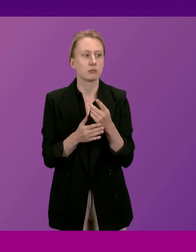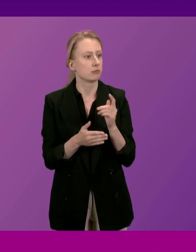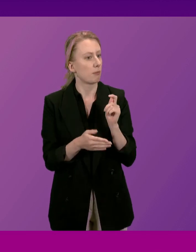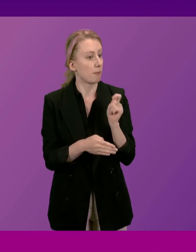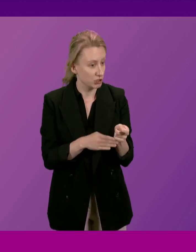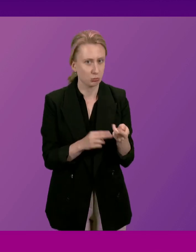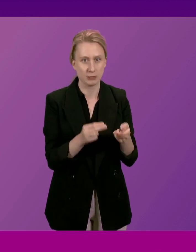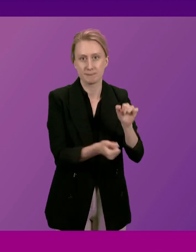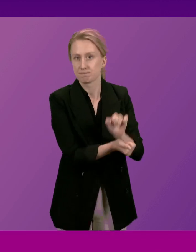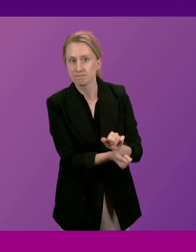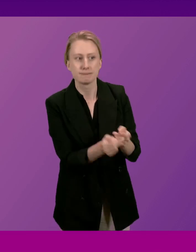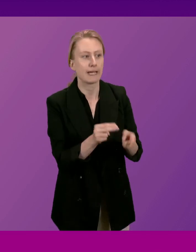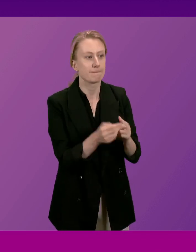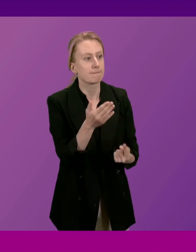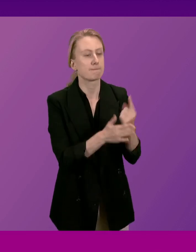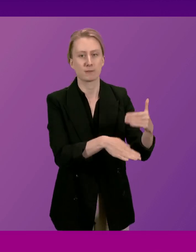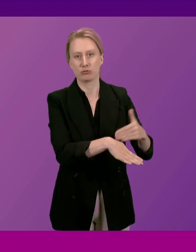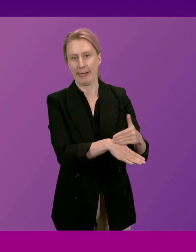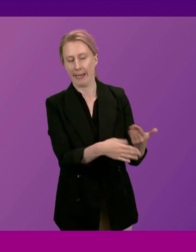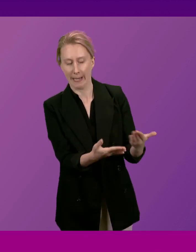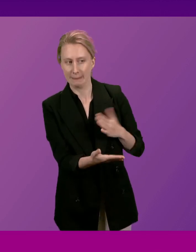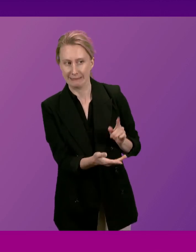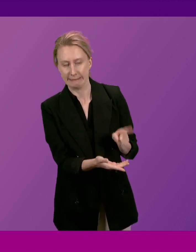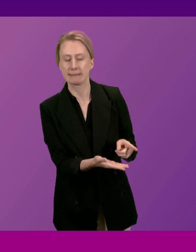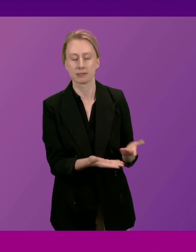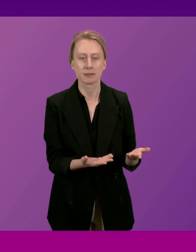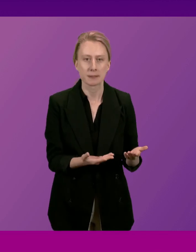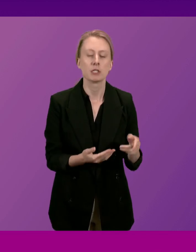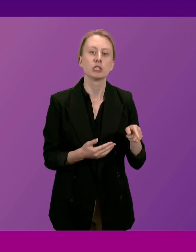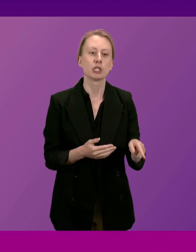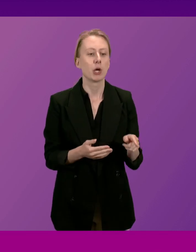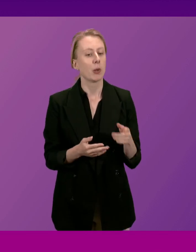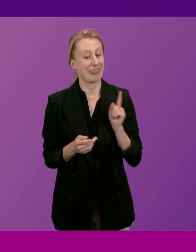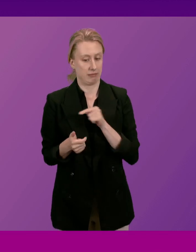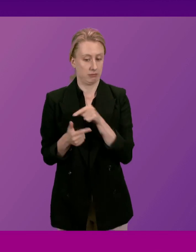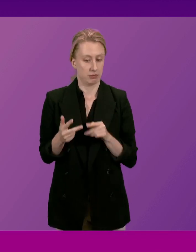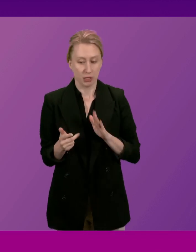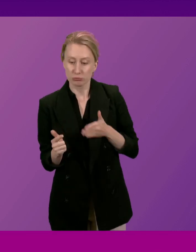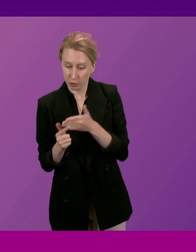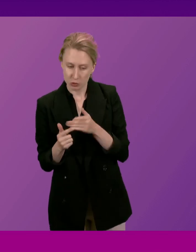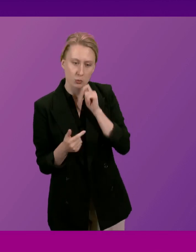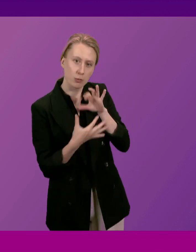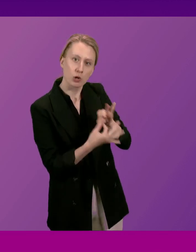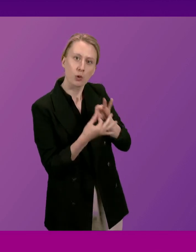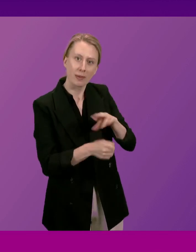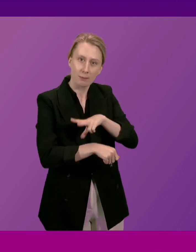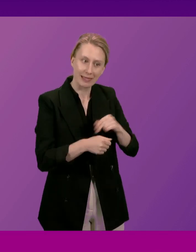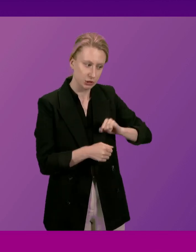when offences have been committed. That is the approach that the Government will take and which it will work with Police Scotland to deliver in our communities.